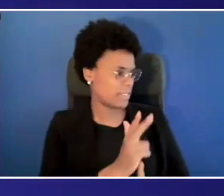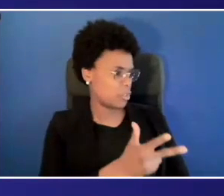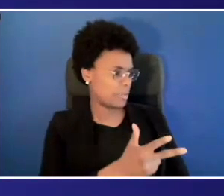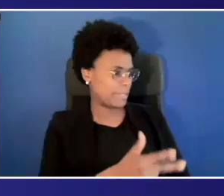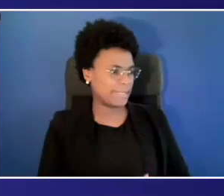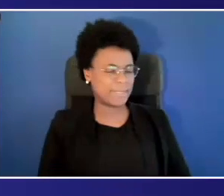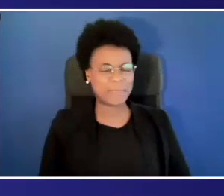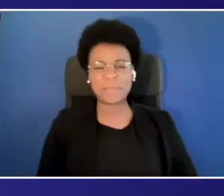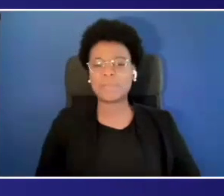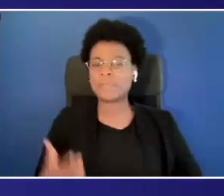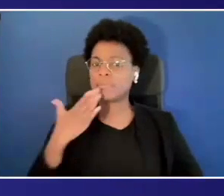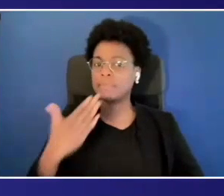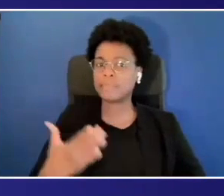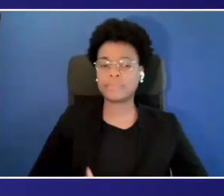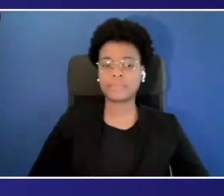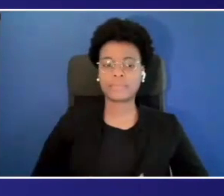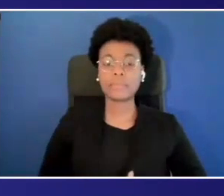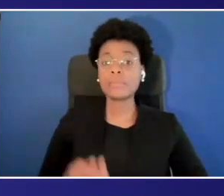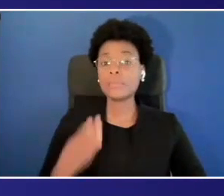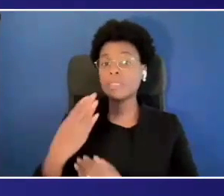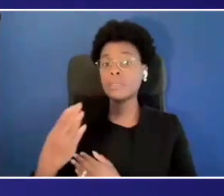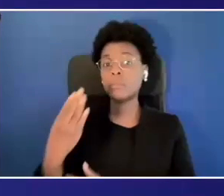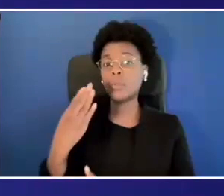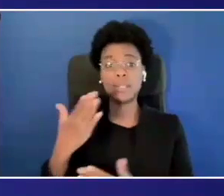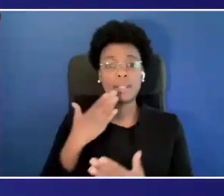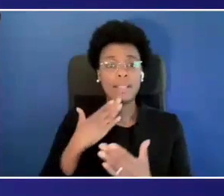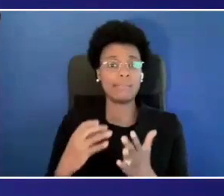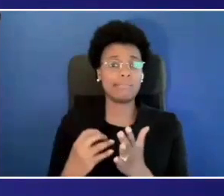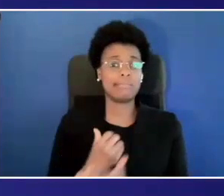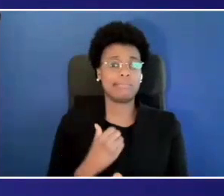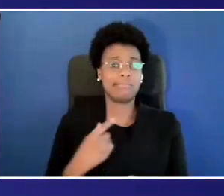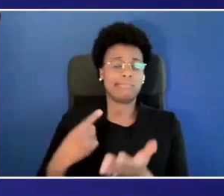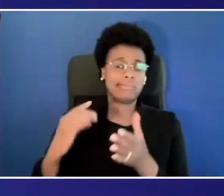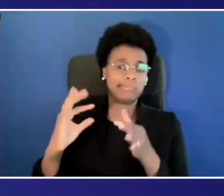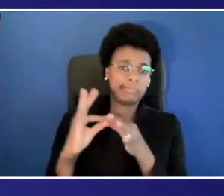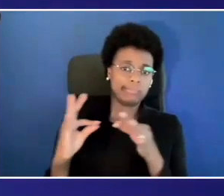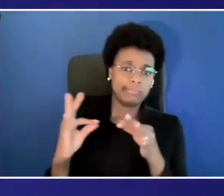Good morning and thank you for the opportunity to speak. Again, my name is Ron Reed.